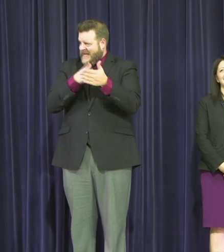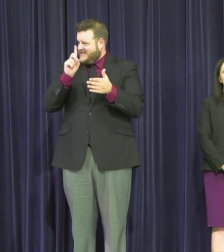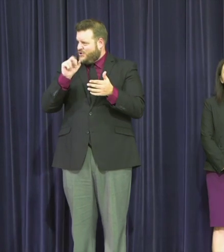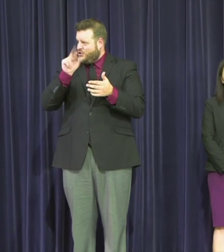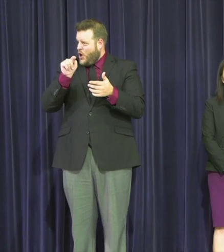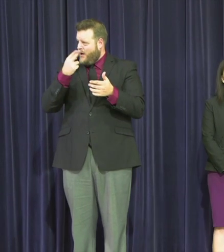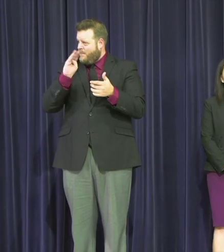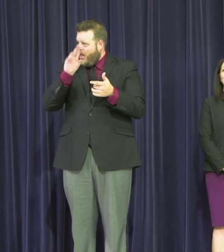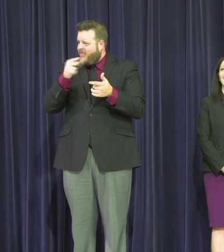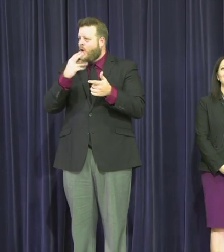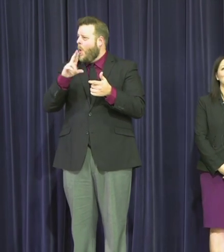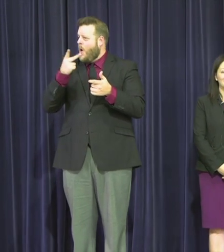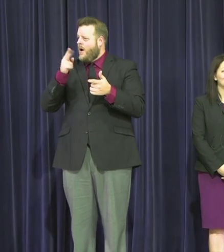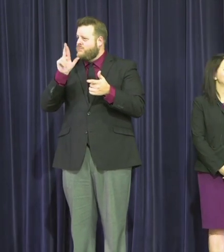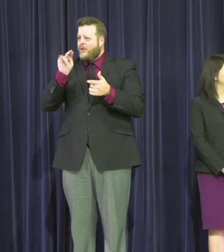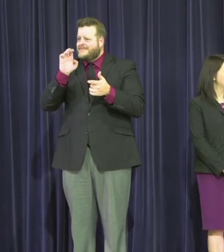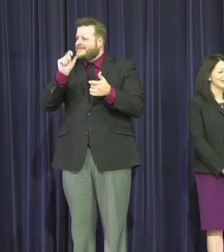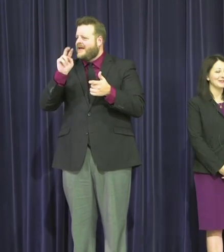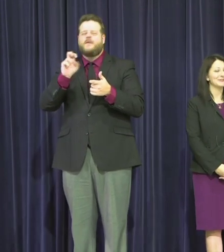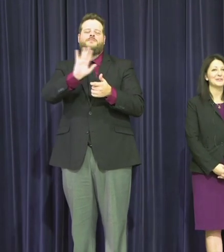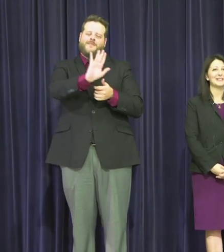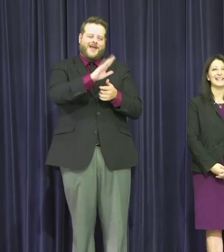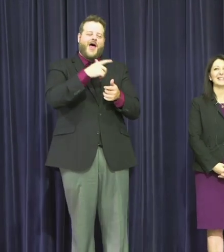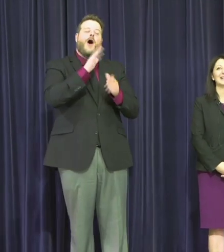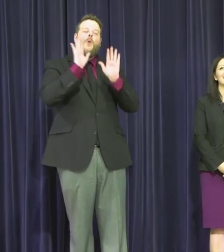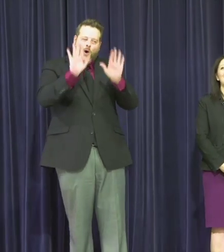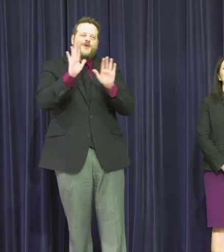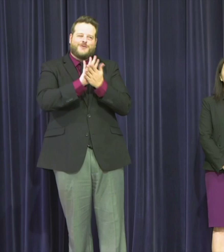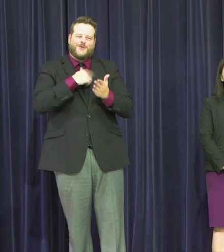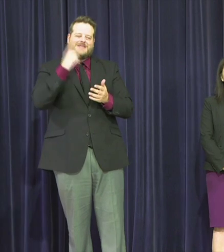They are wonderful schools, I hear.